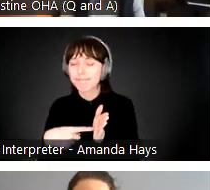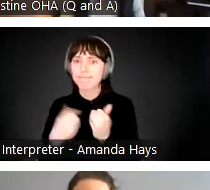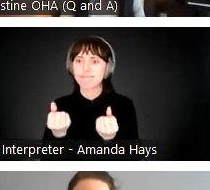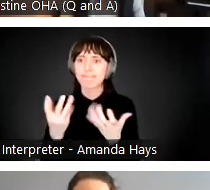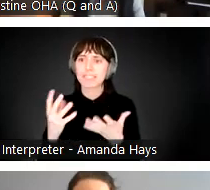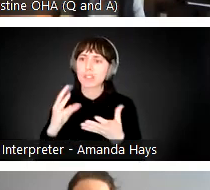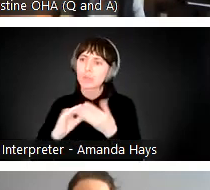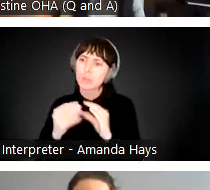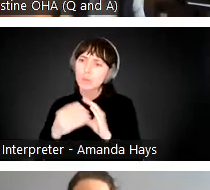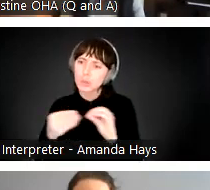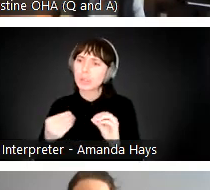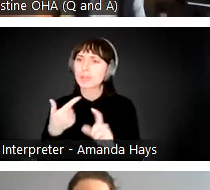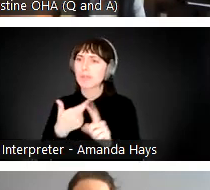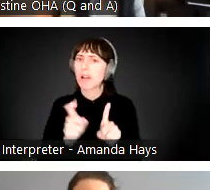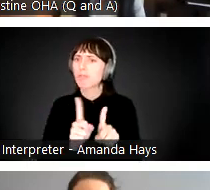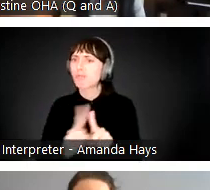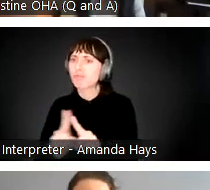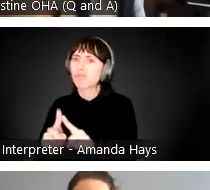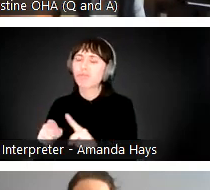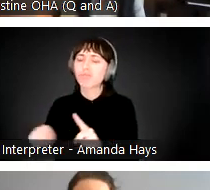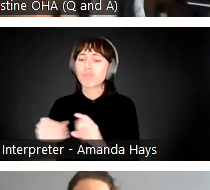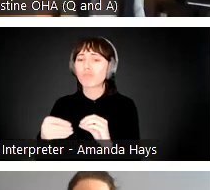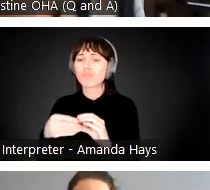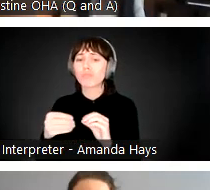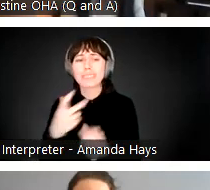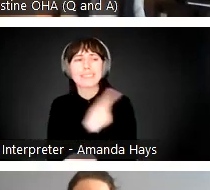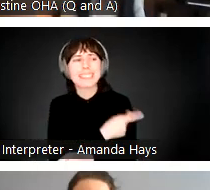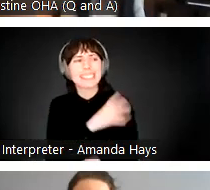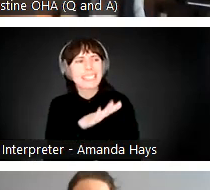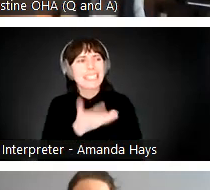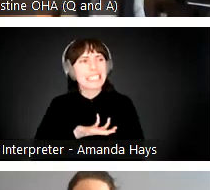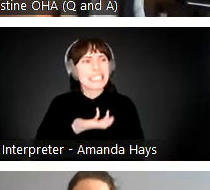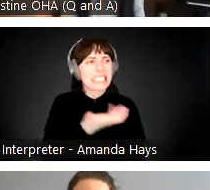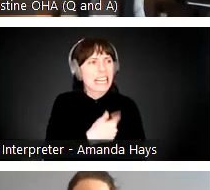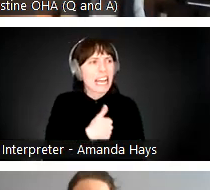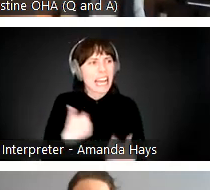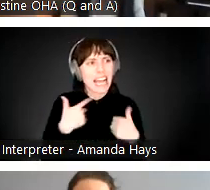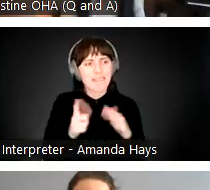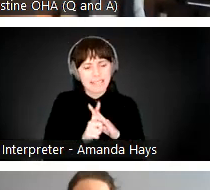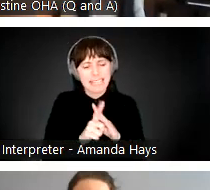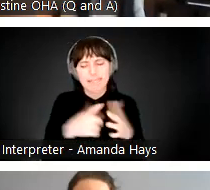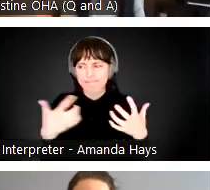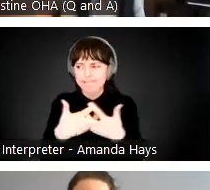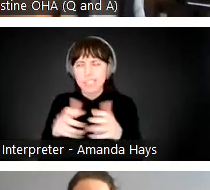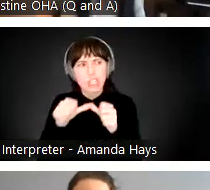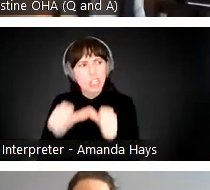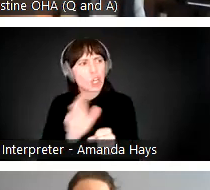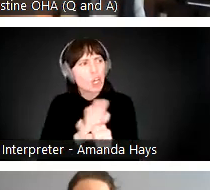variety of sources that when patients tell their doctors that they have symptoms they believe to be Long COVID,